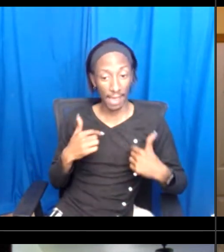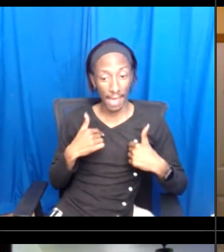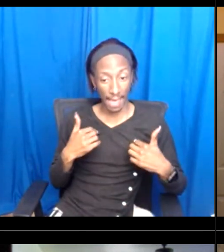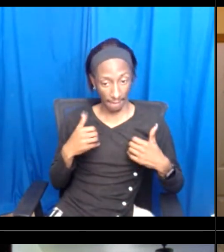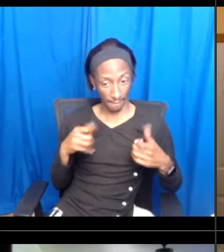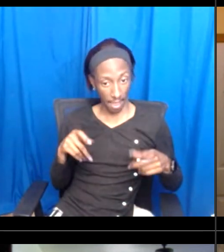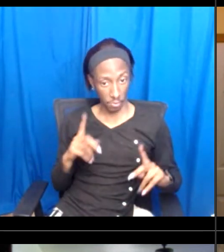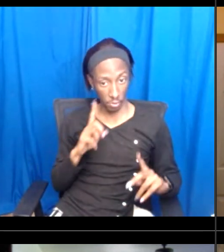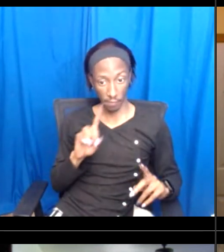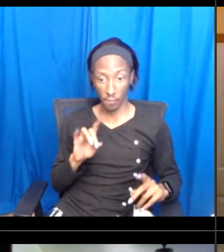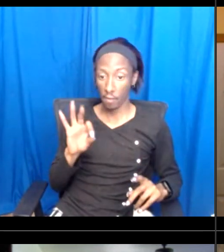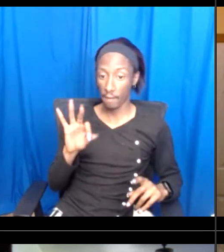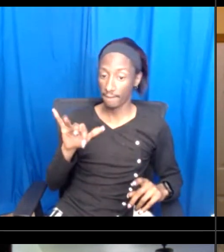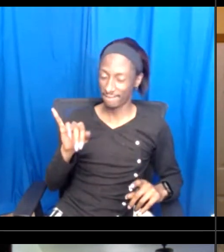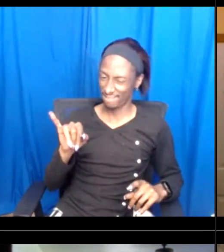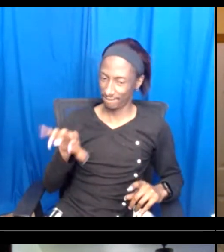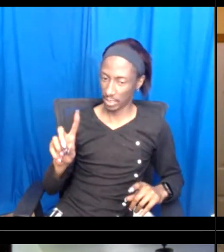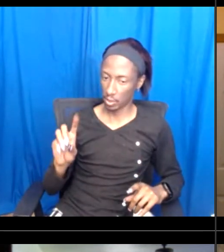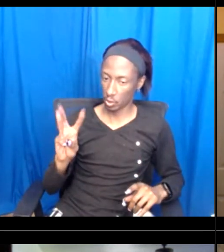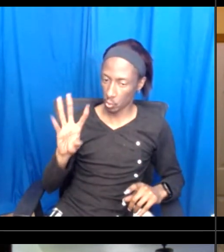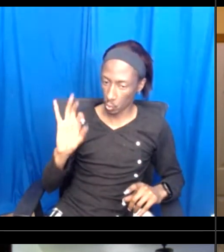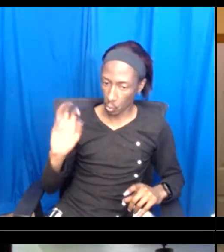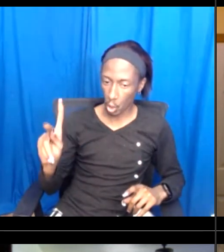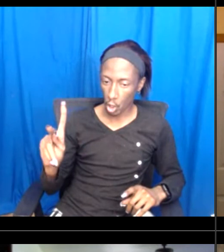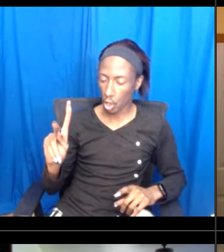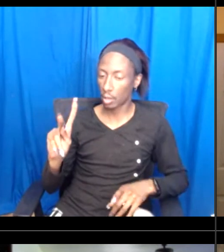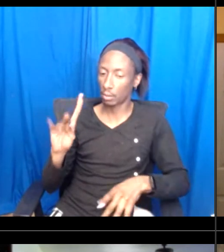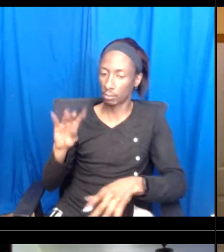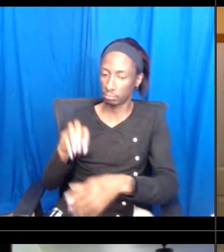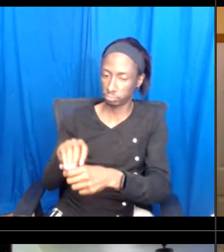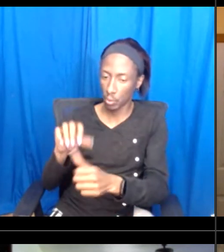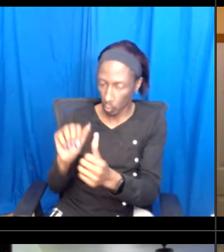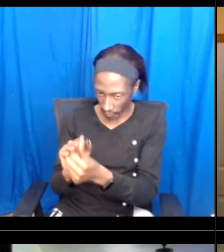and be alongside our science teams, that is always the most fun to do.